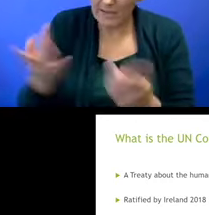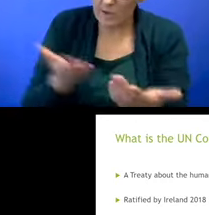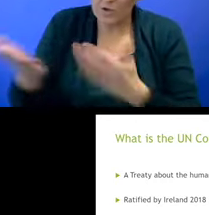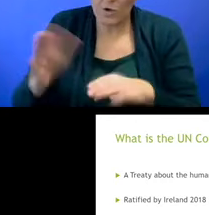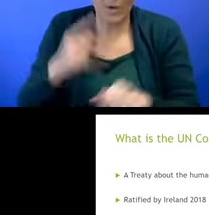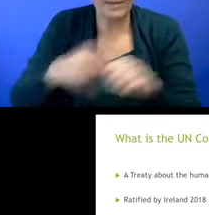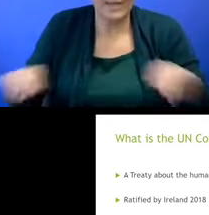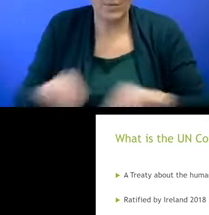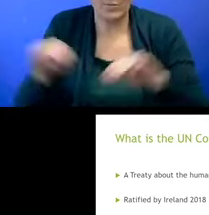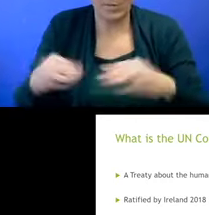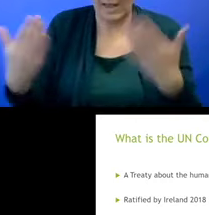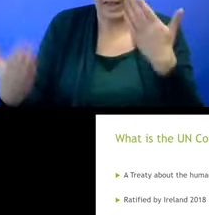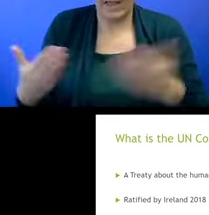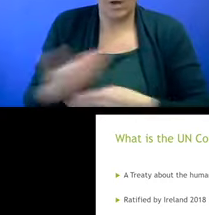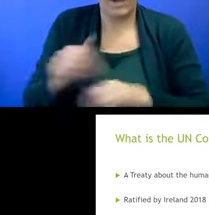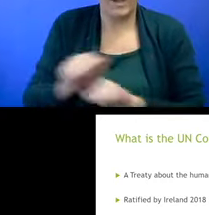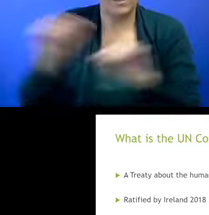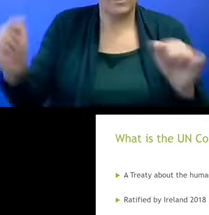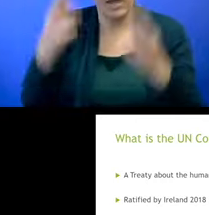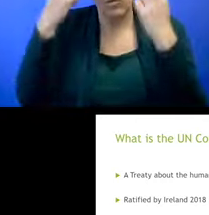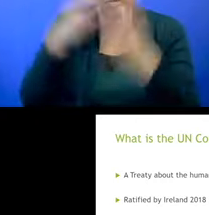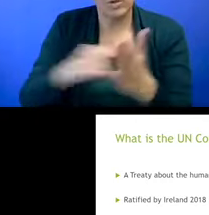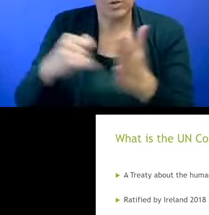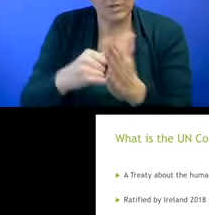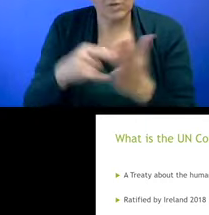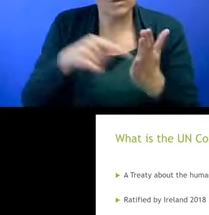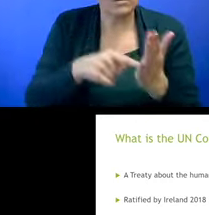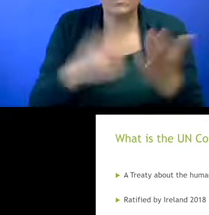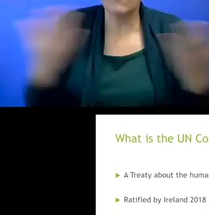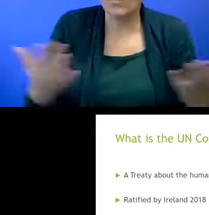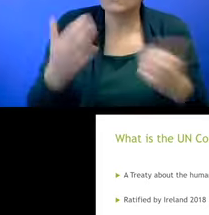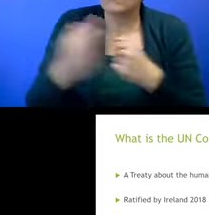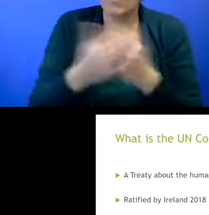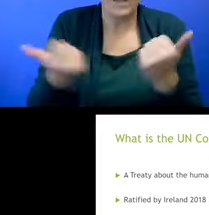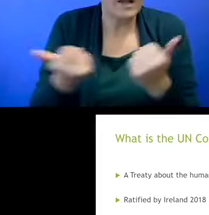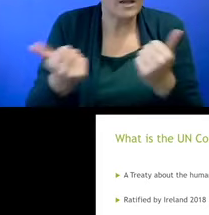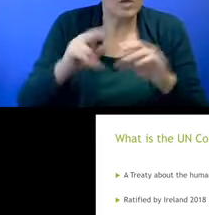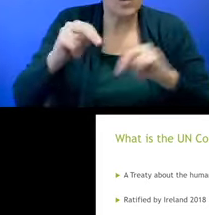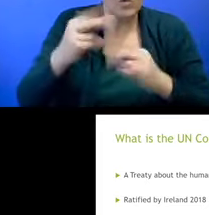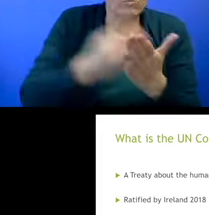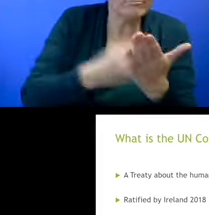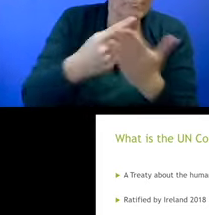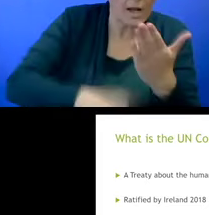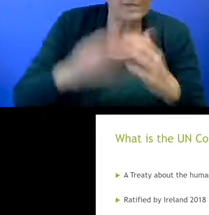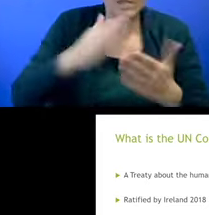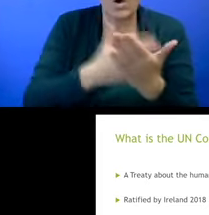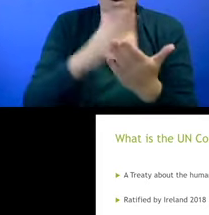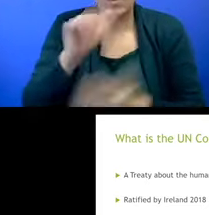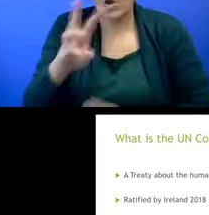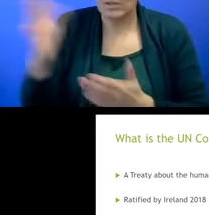through their representative organizations when developing and implementing legislation and policies.